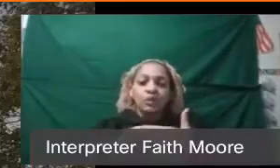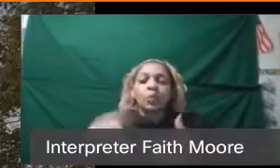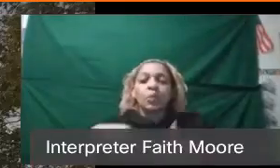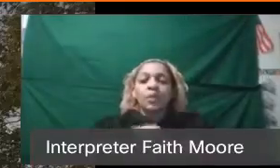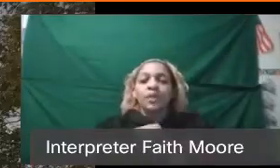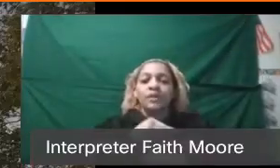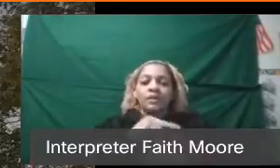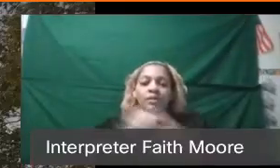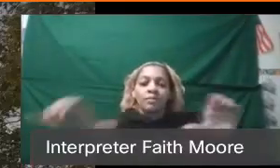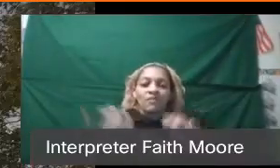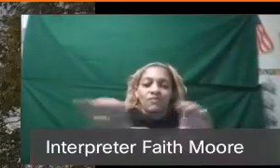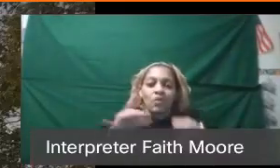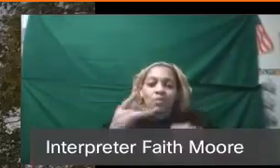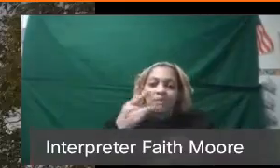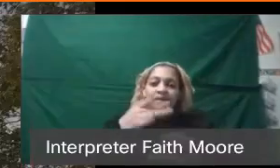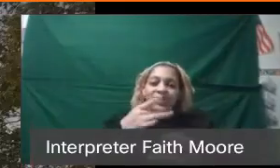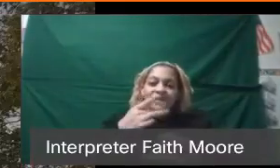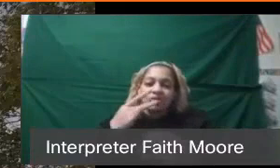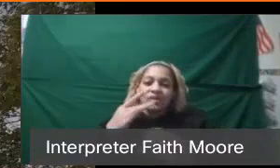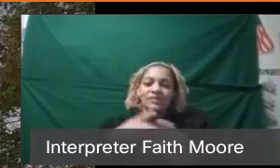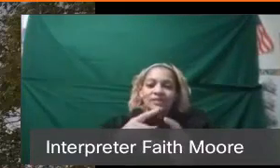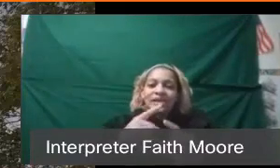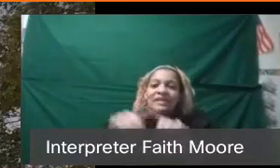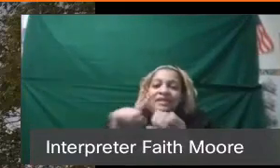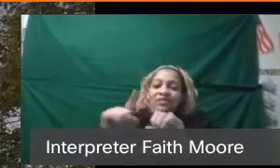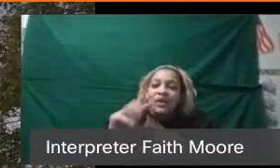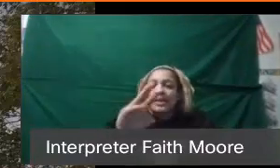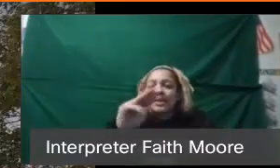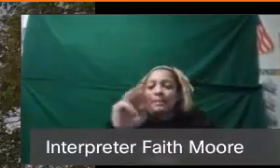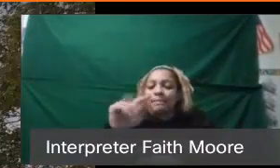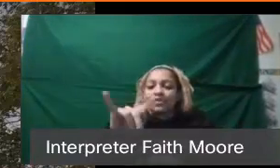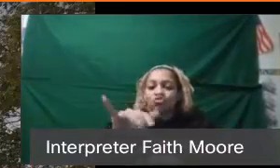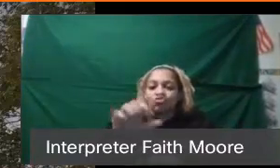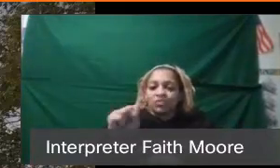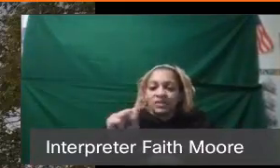Lighting photometric analysis, which is to calculate.